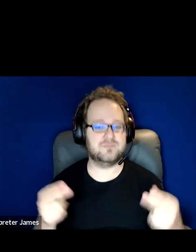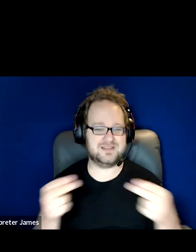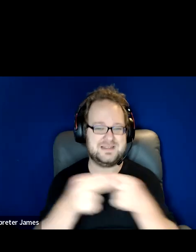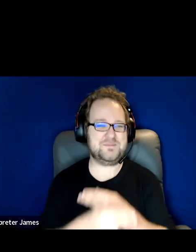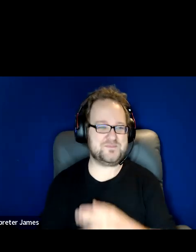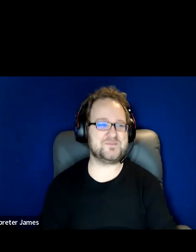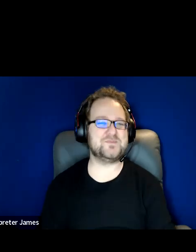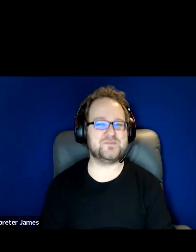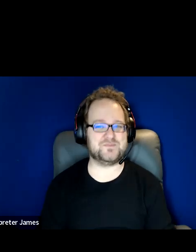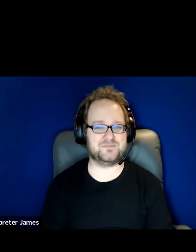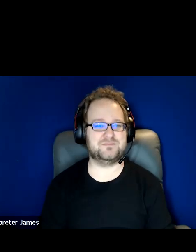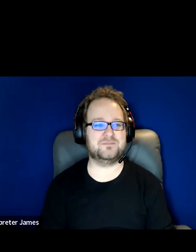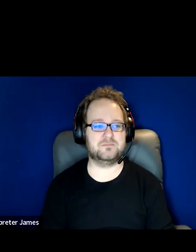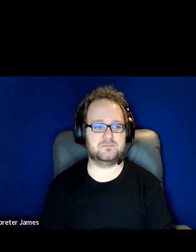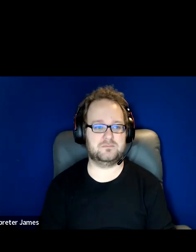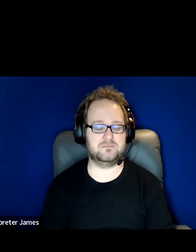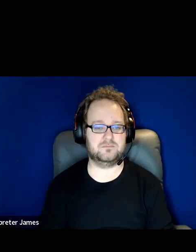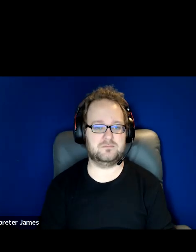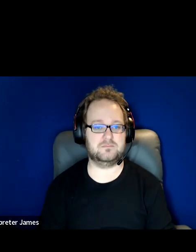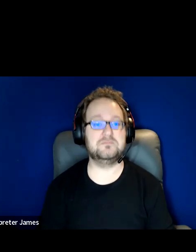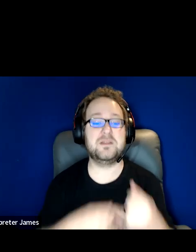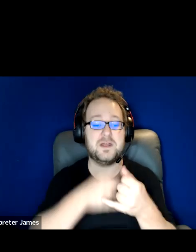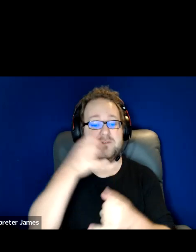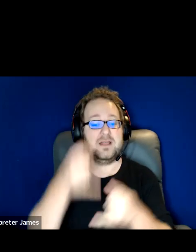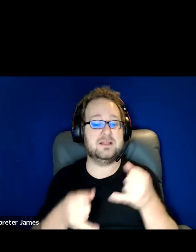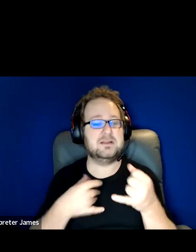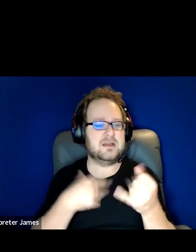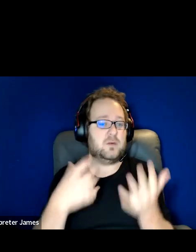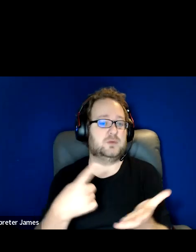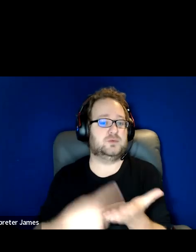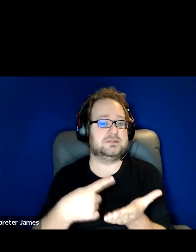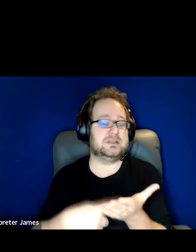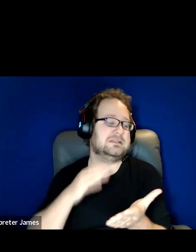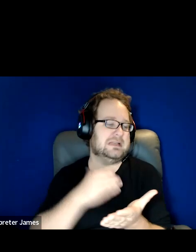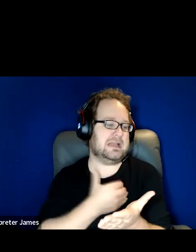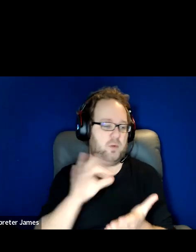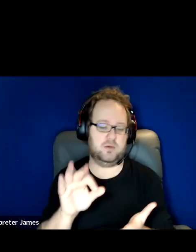Finally, I want to talk about our influence & vaccine